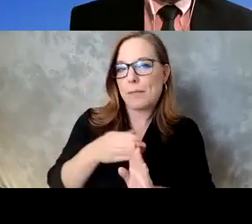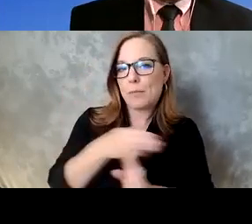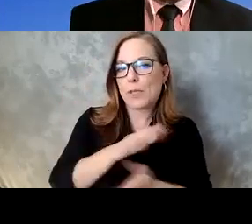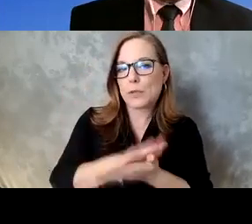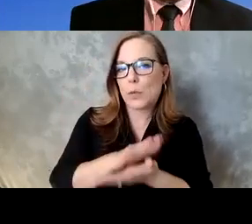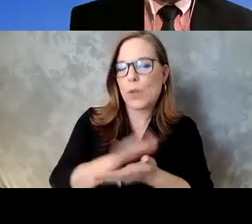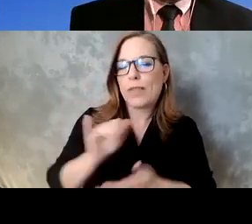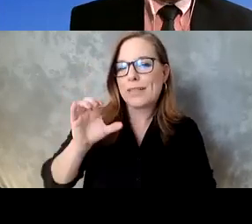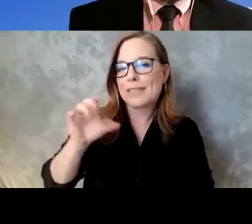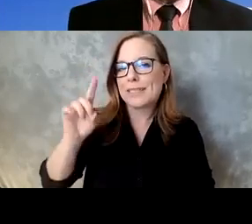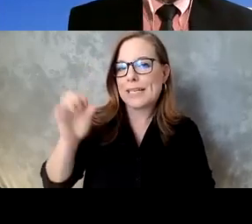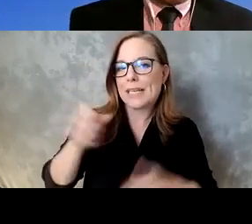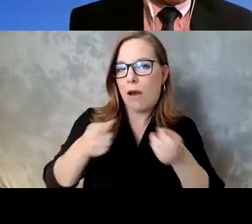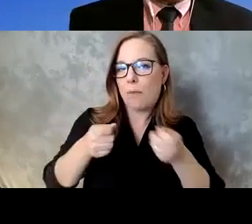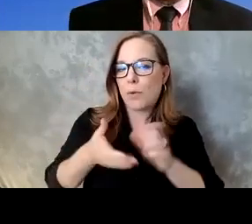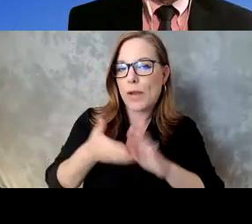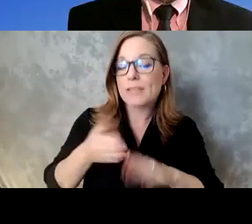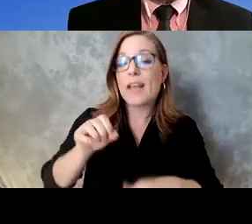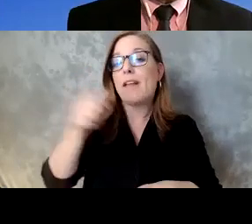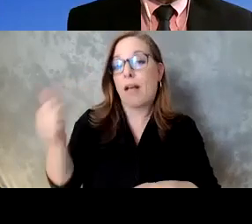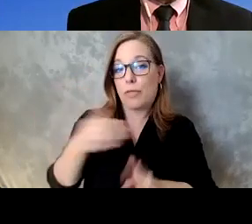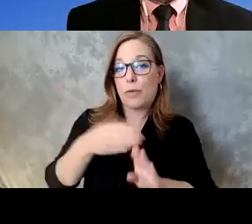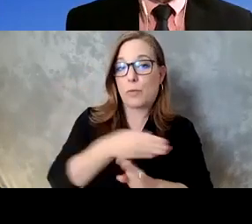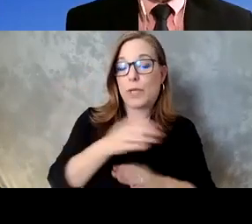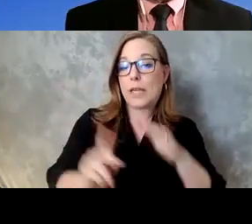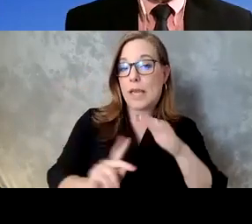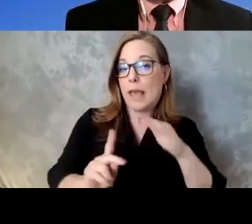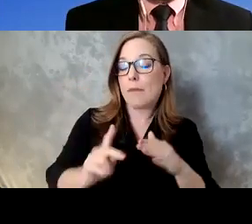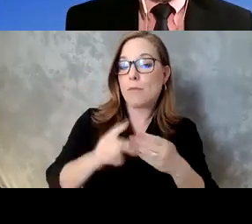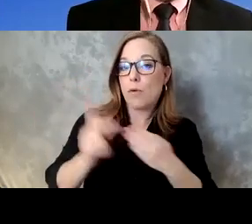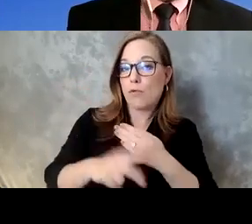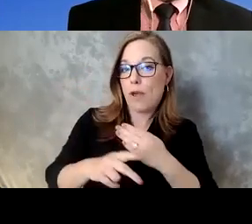along with other PreKindergarten programs serving three- and four-year-old children.